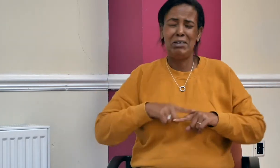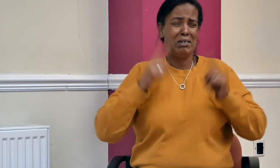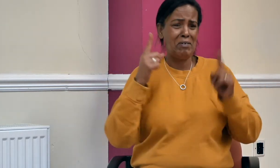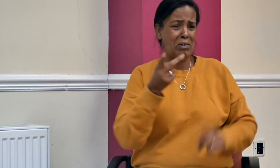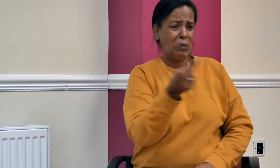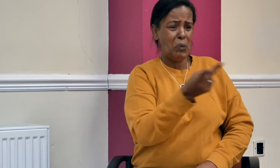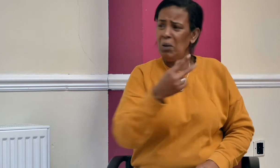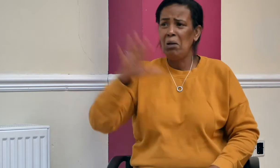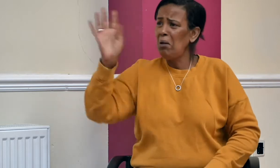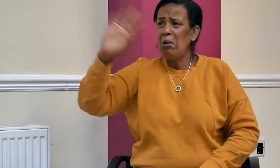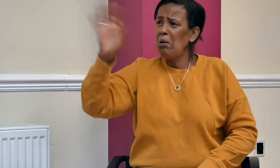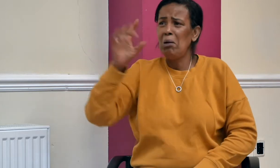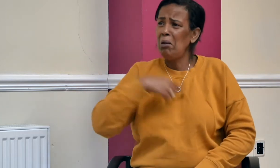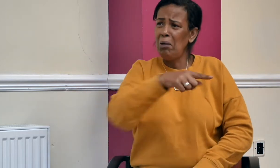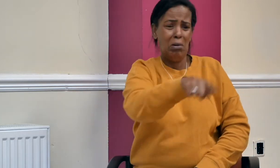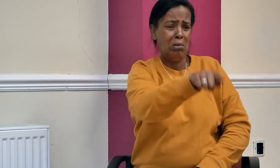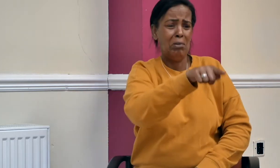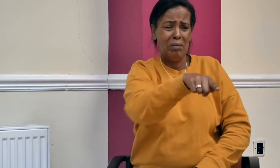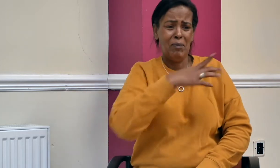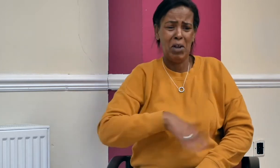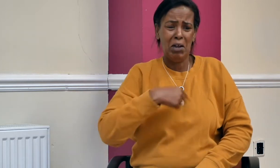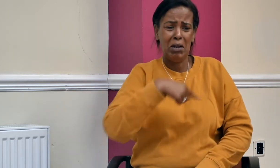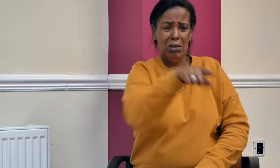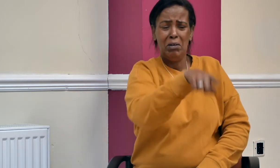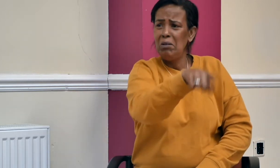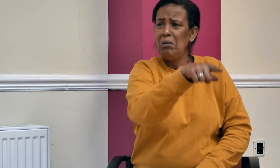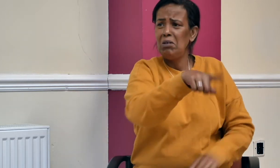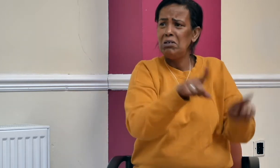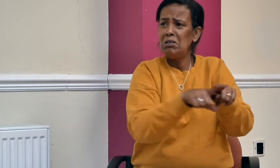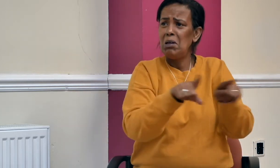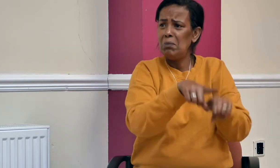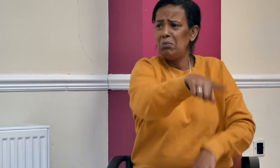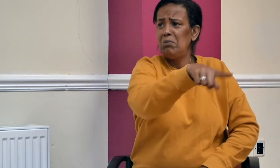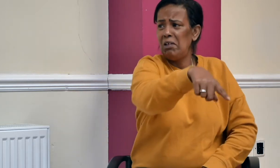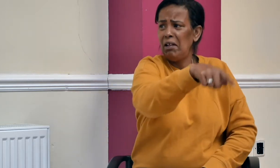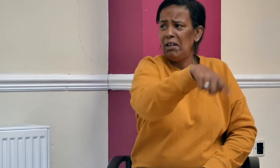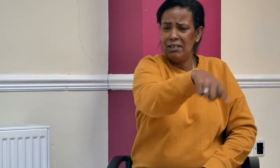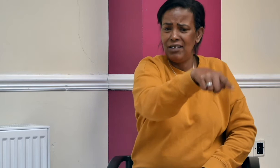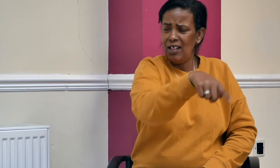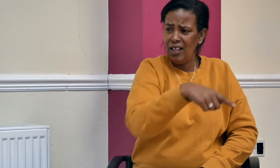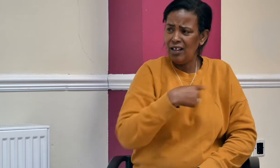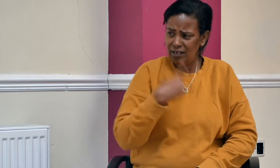so I couldn't understand why we were different. I just wanted to have the same as them.